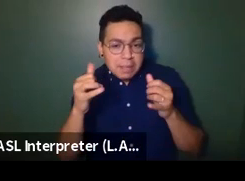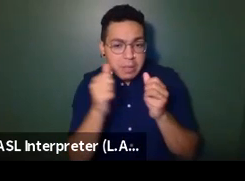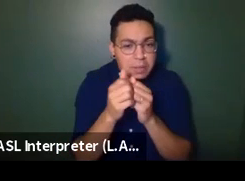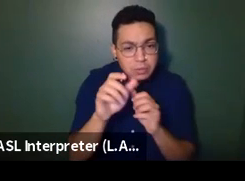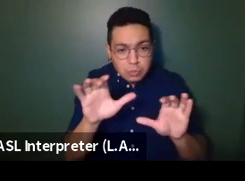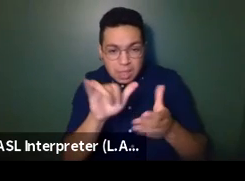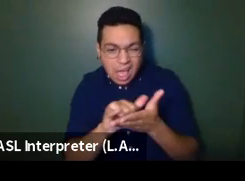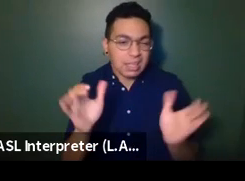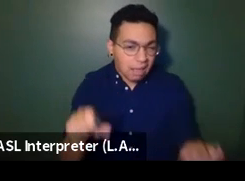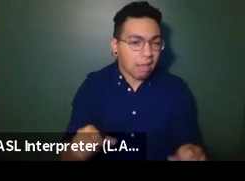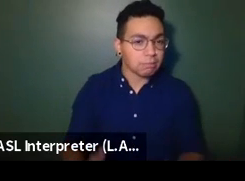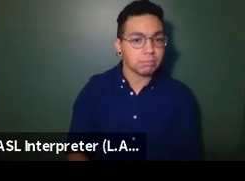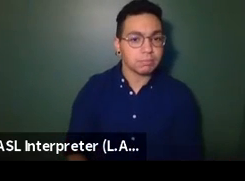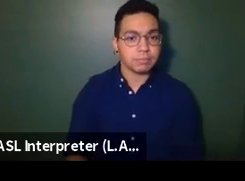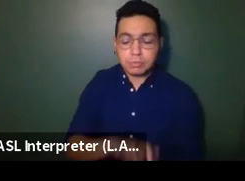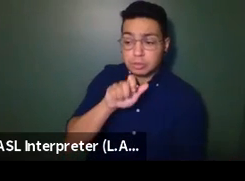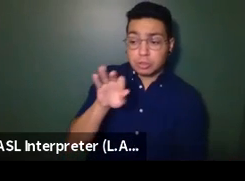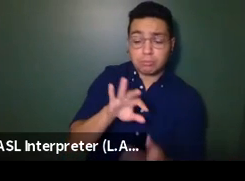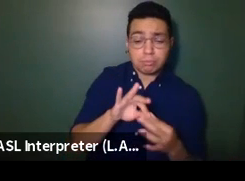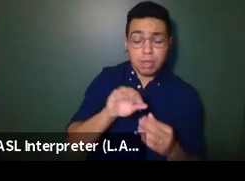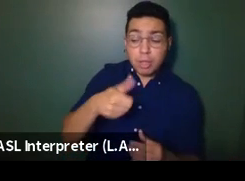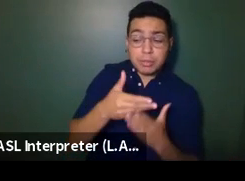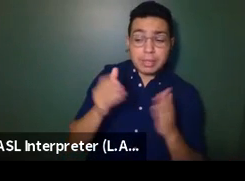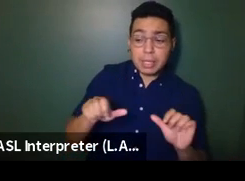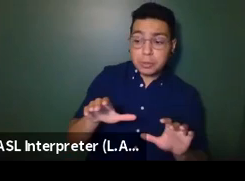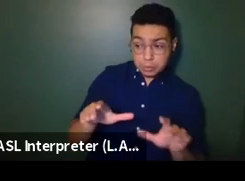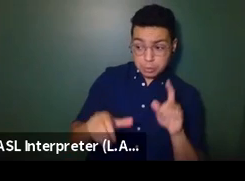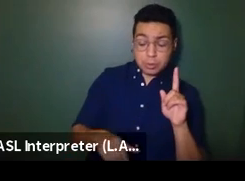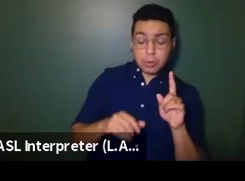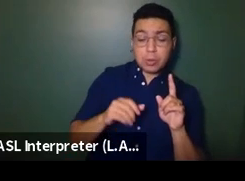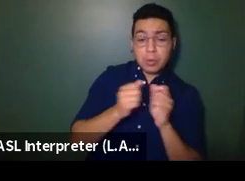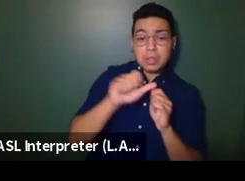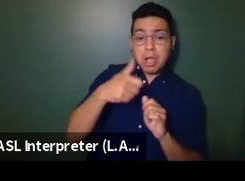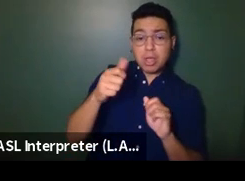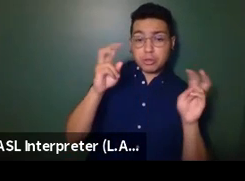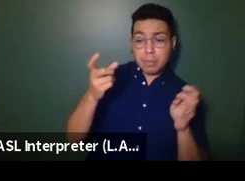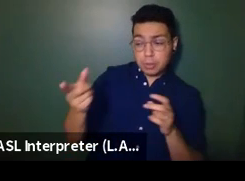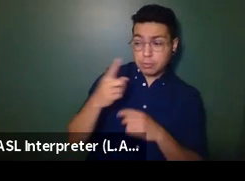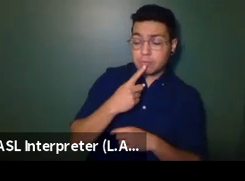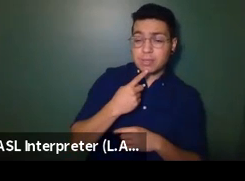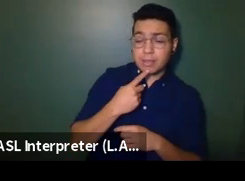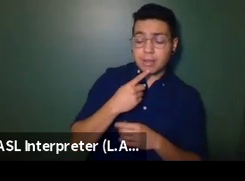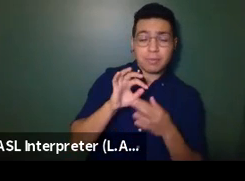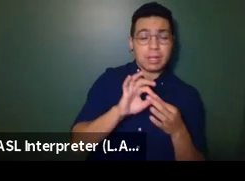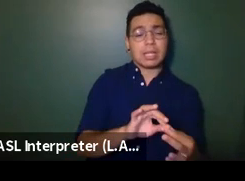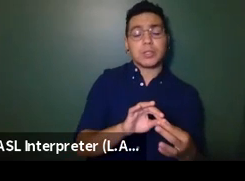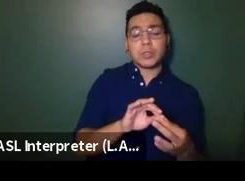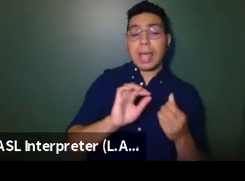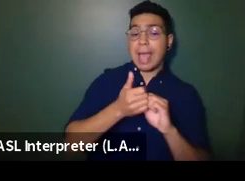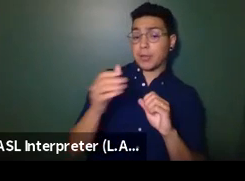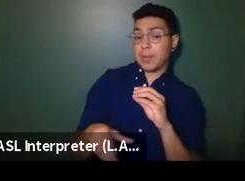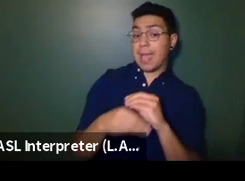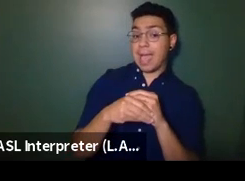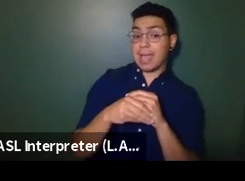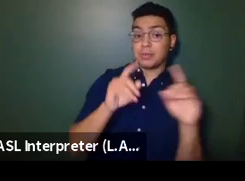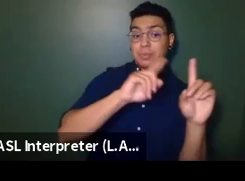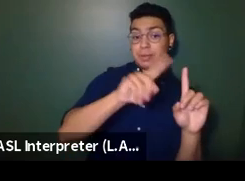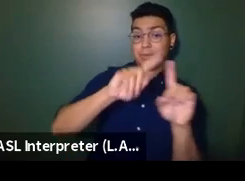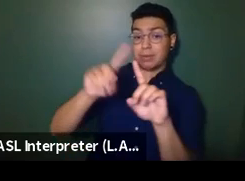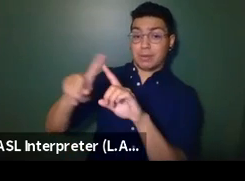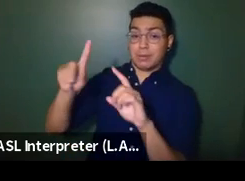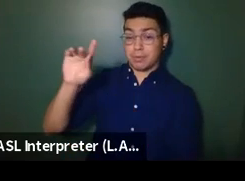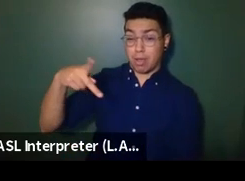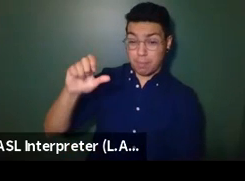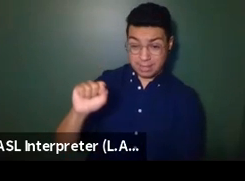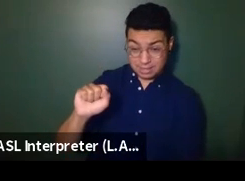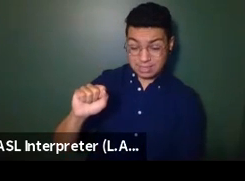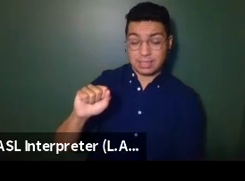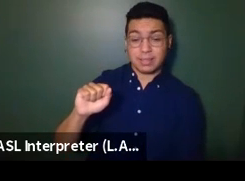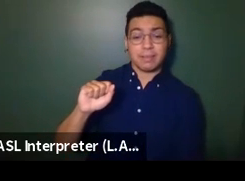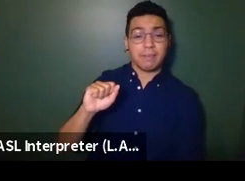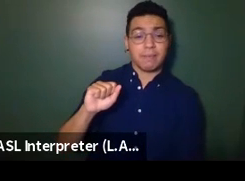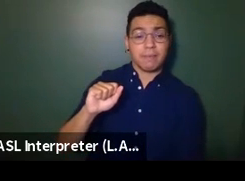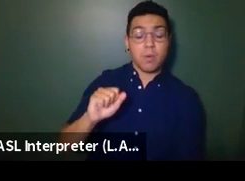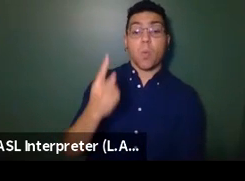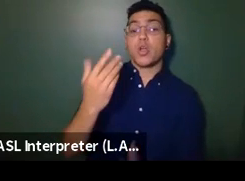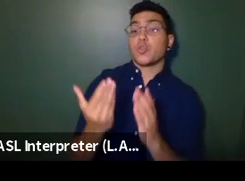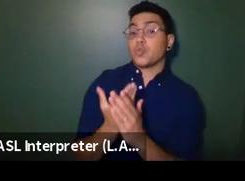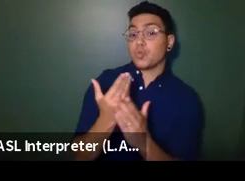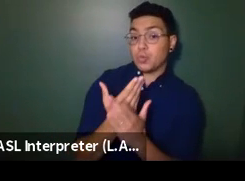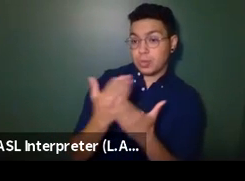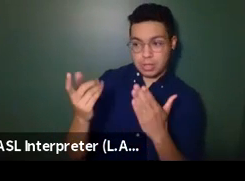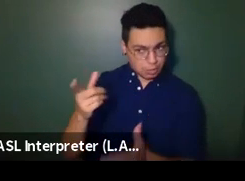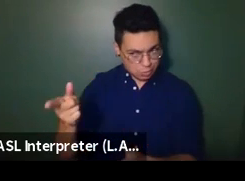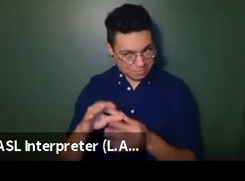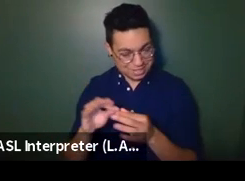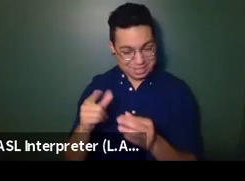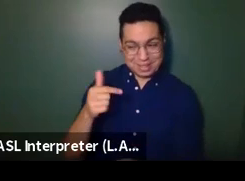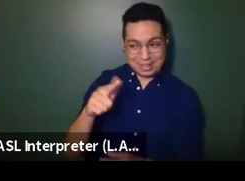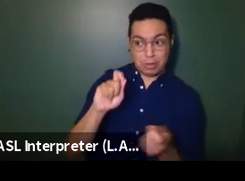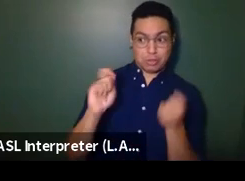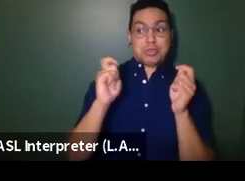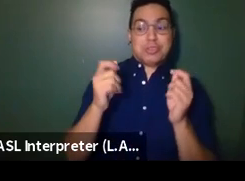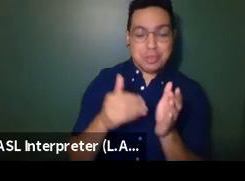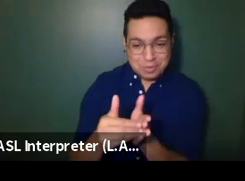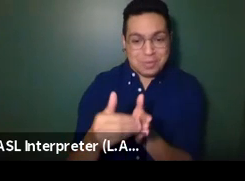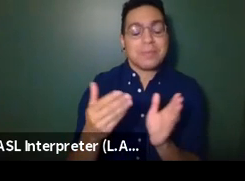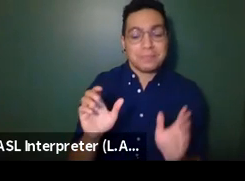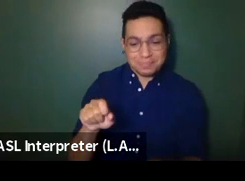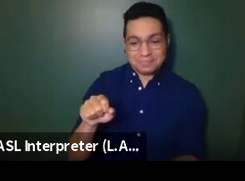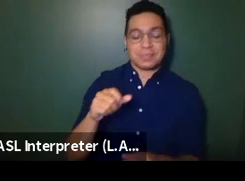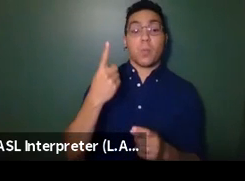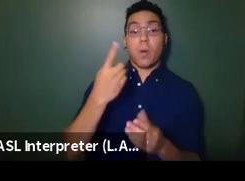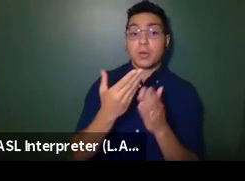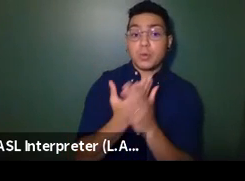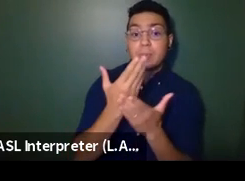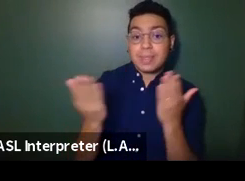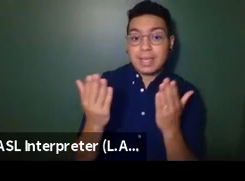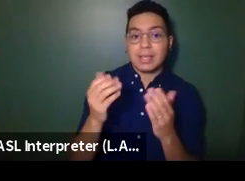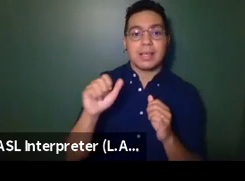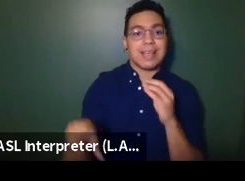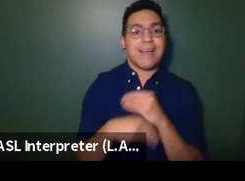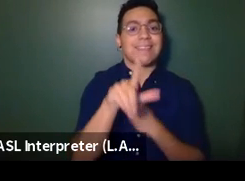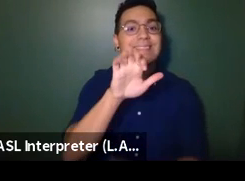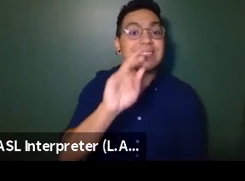Andrew Hickman: And another thing that you can do, Katherine, with other topic that you brought up around how to add them to multiple topics, one of the new features, you said that Google changes things quickly, well one of the new features is getting a link to a direct assignment.